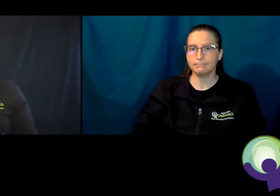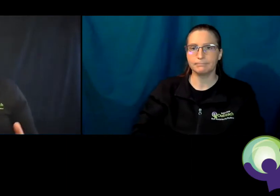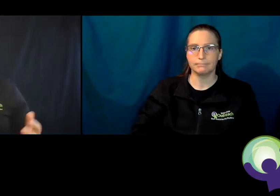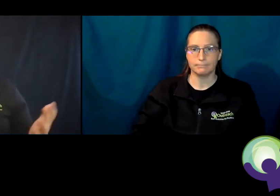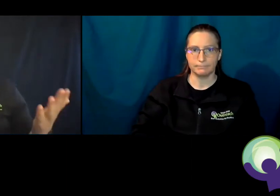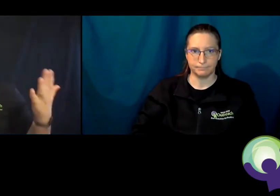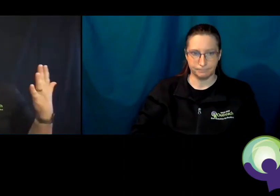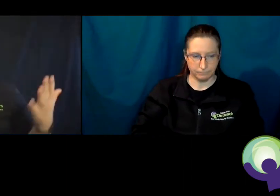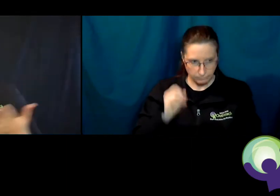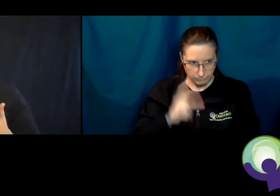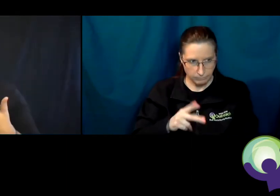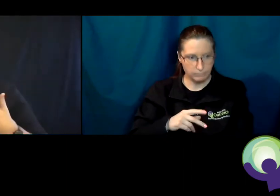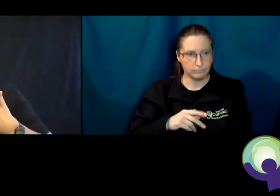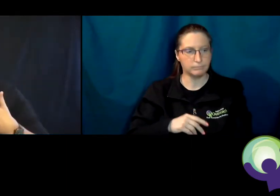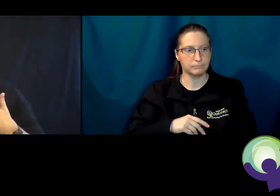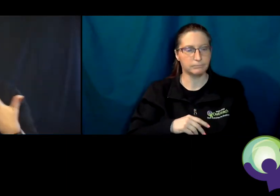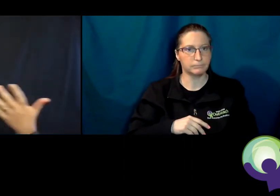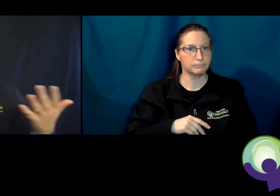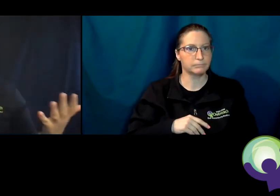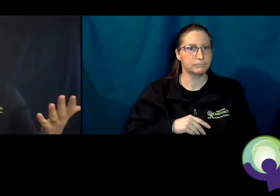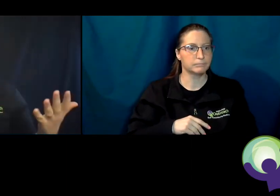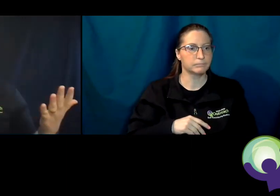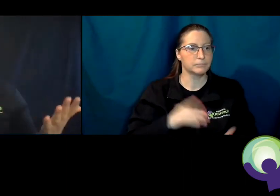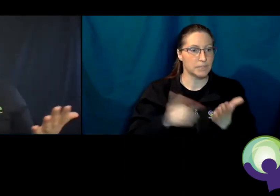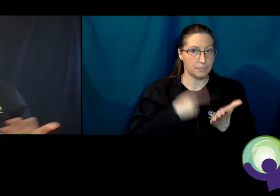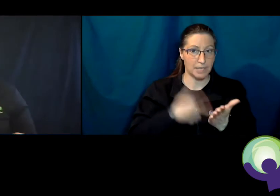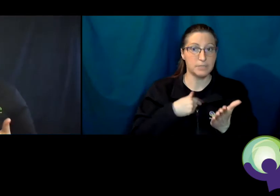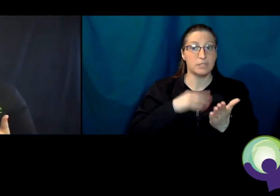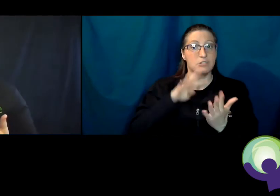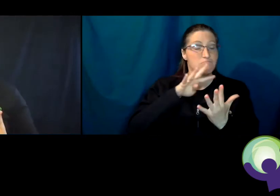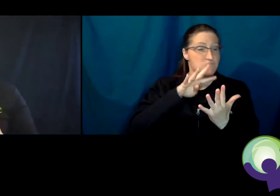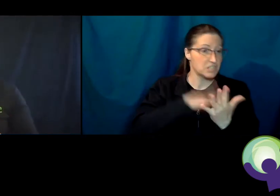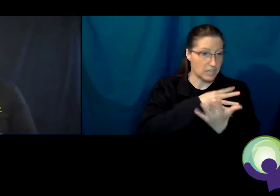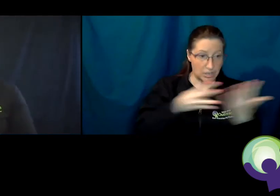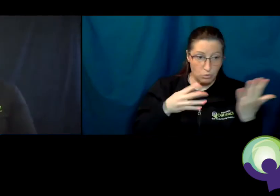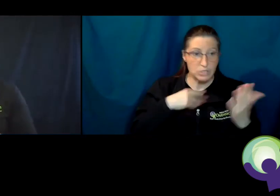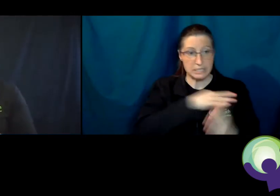so there are oftentimes regularly scheduled staff meetings and those kind of things is that